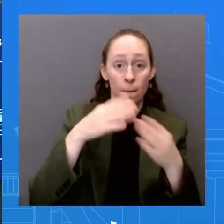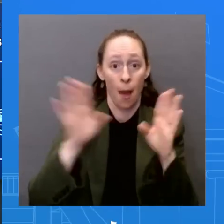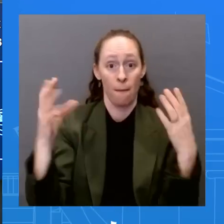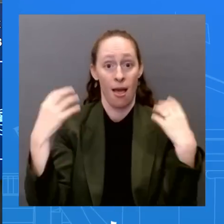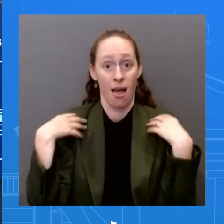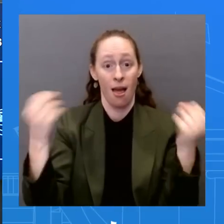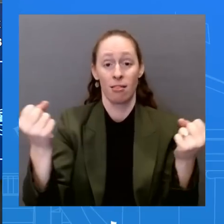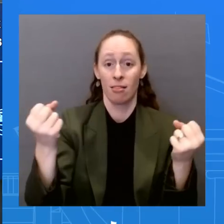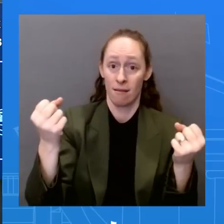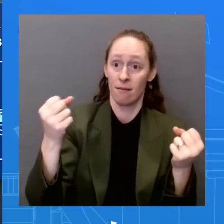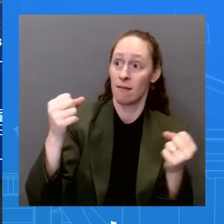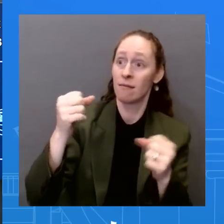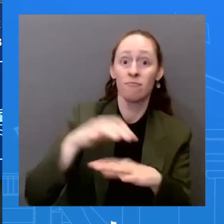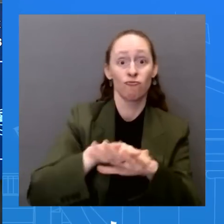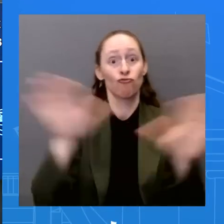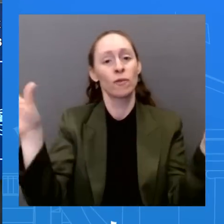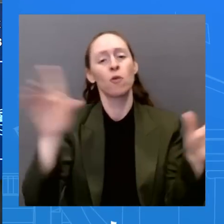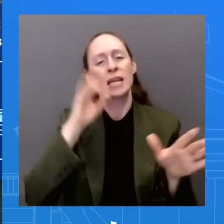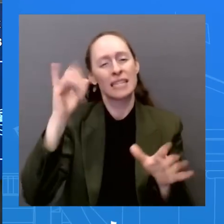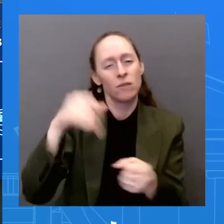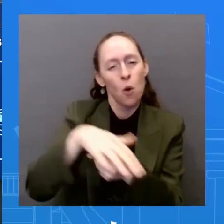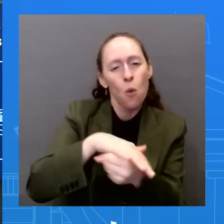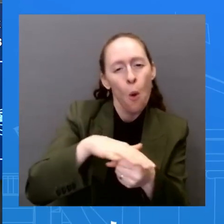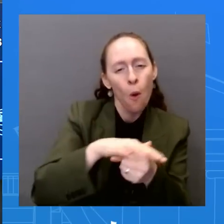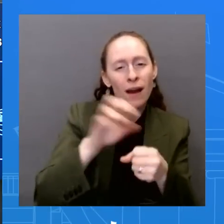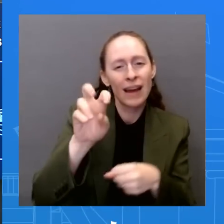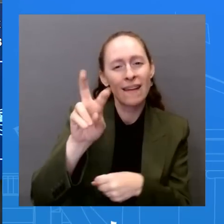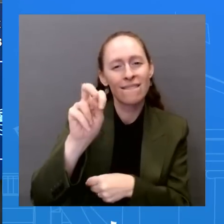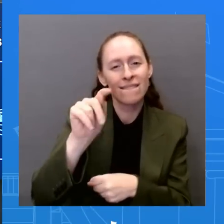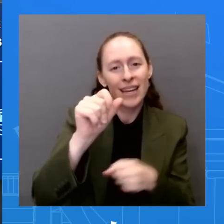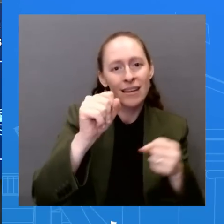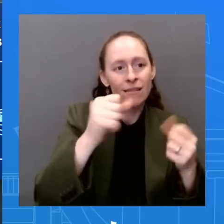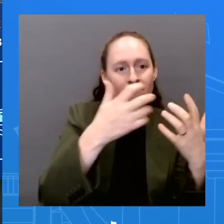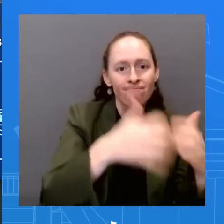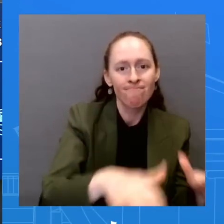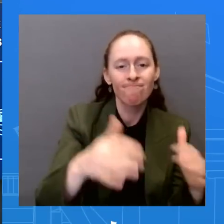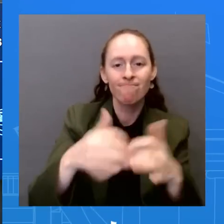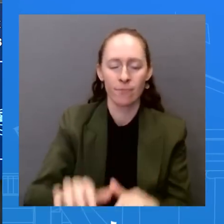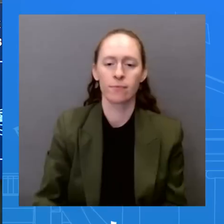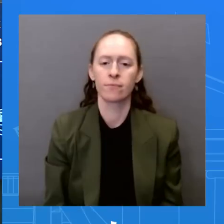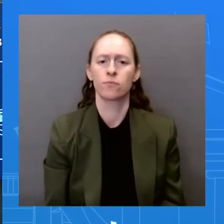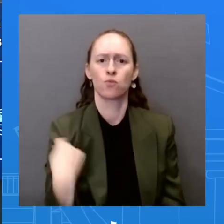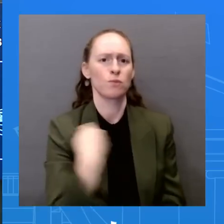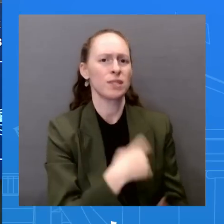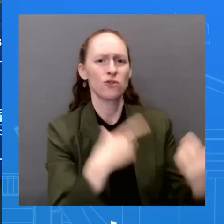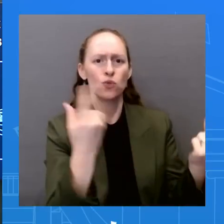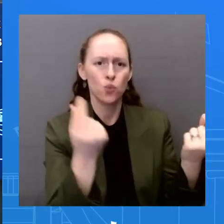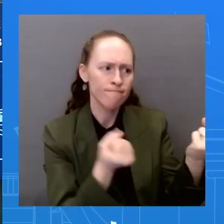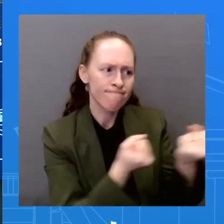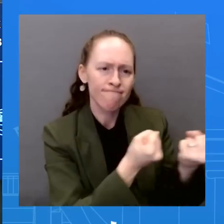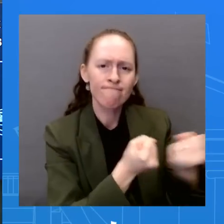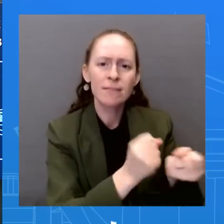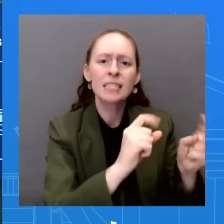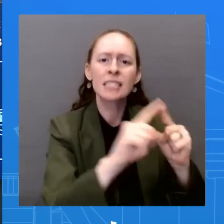And the support of organizations that serve Black and brown people have been pivotal in really turning the tide in what I think you're going to see,